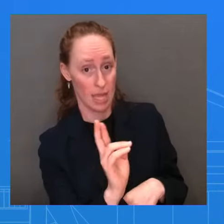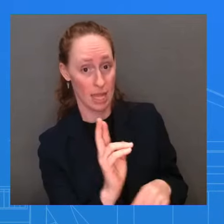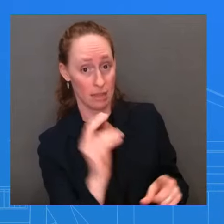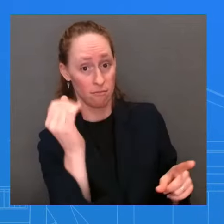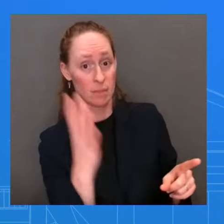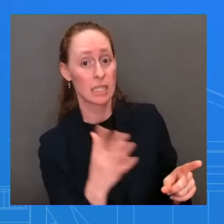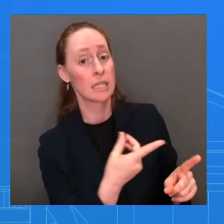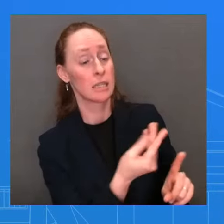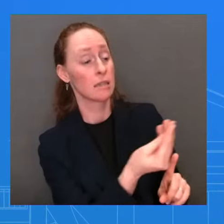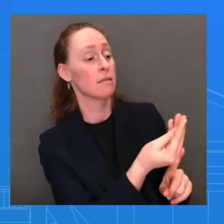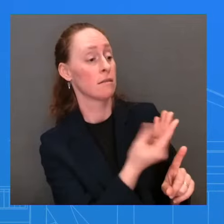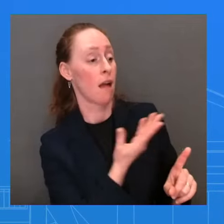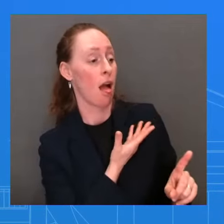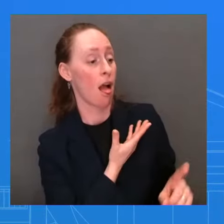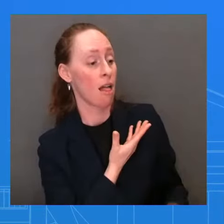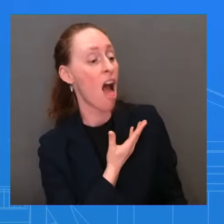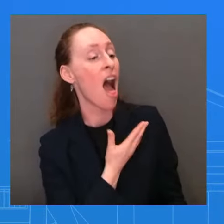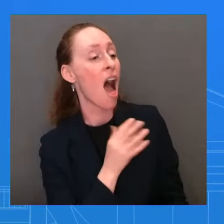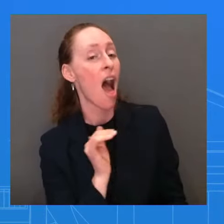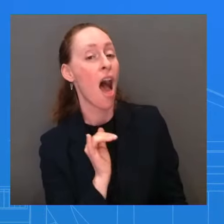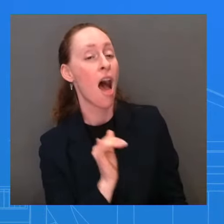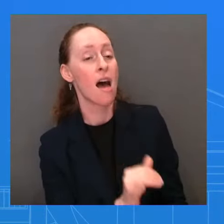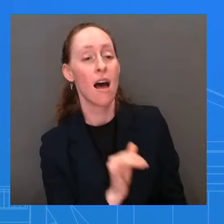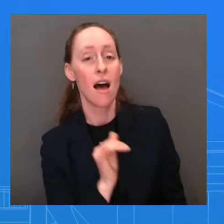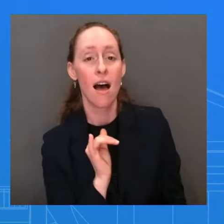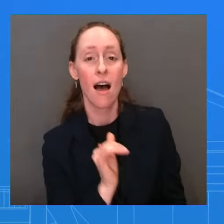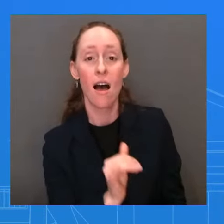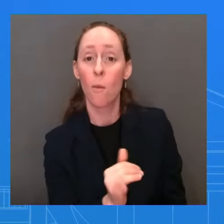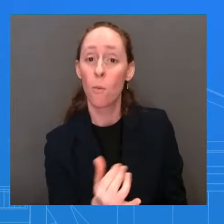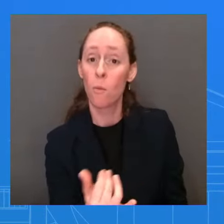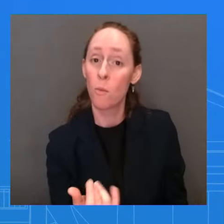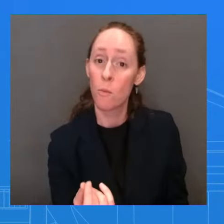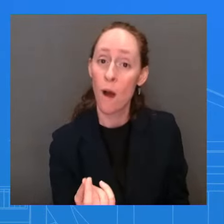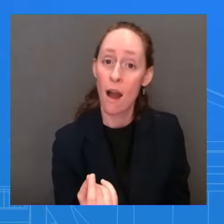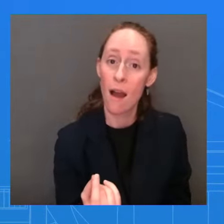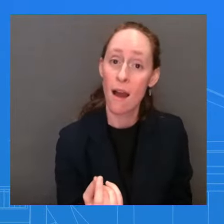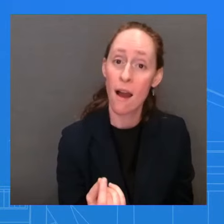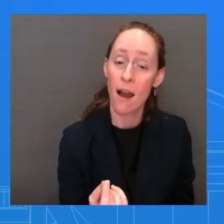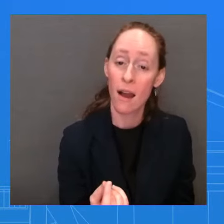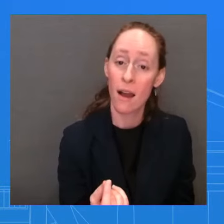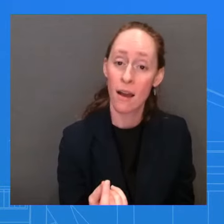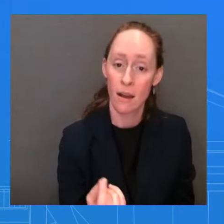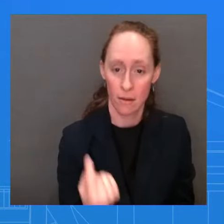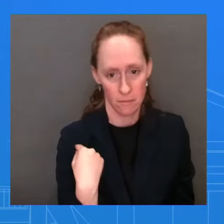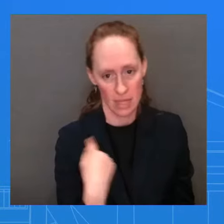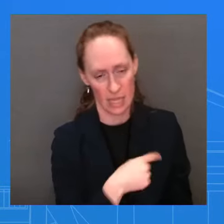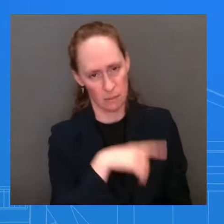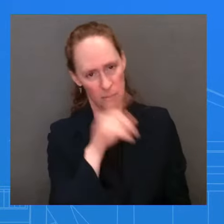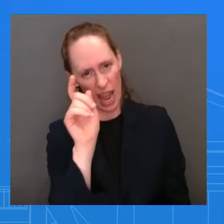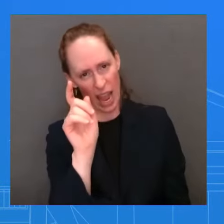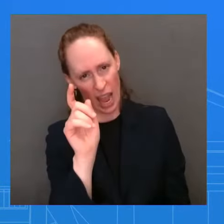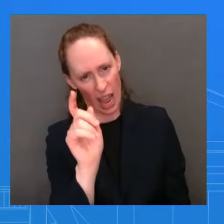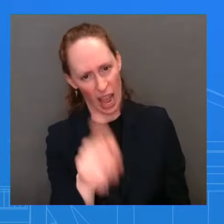that they want us to agree or to support -- they -- "us," meaning the Senate -- the Senate and the President --